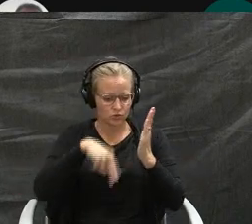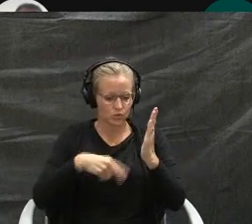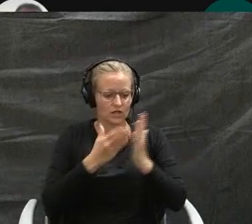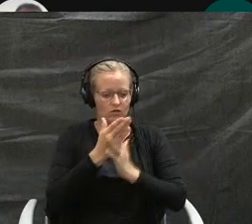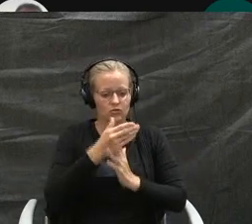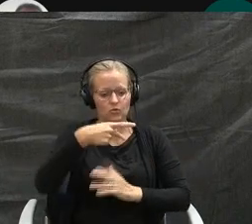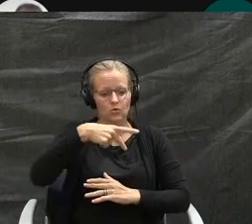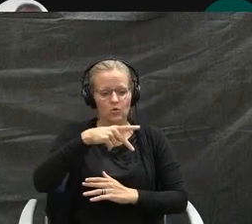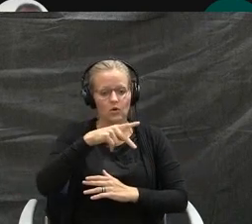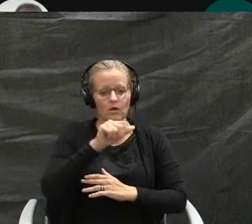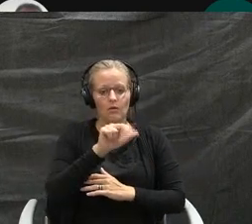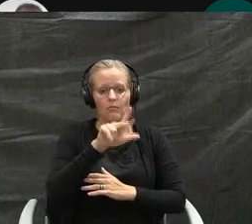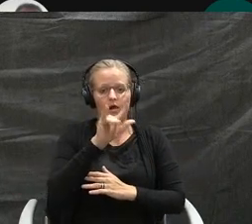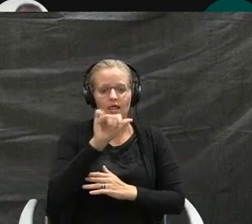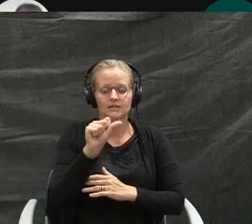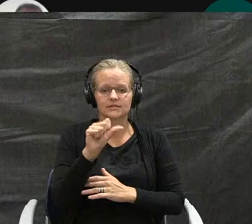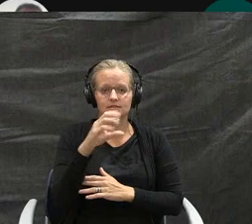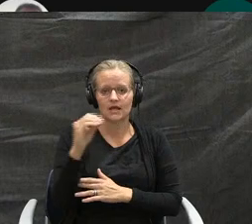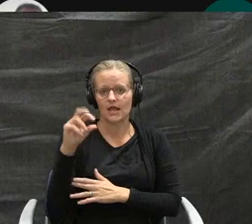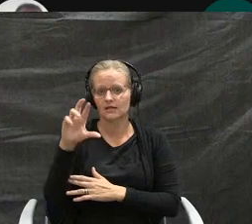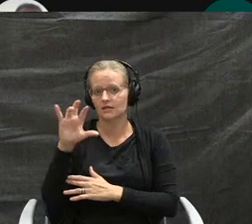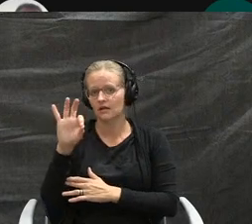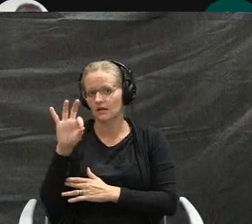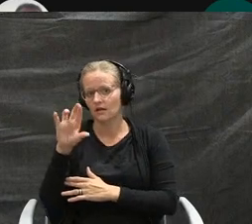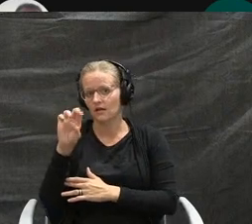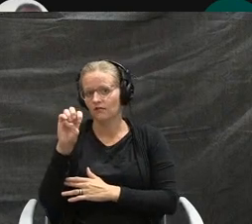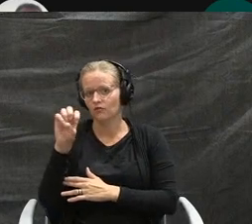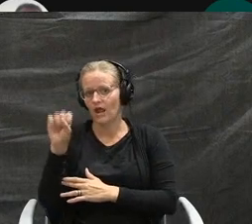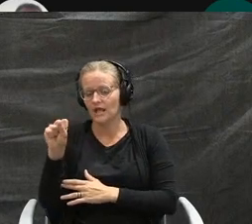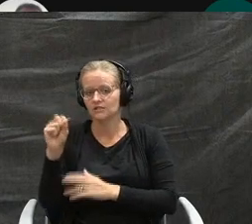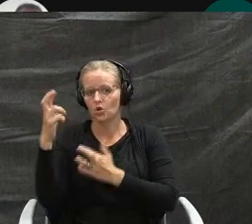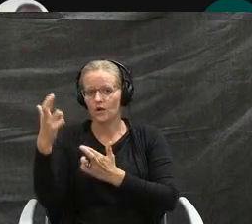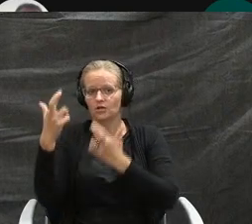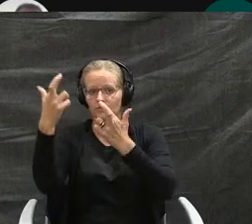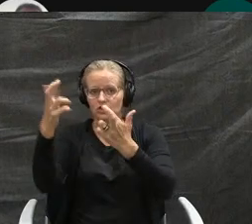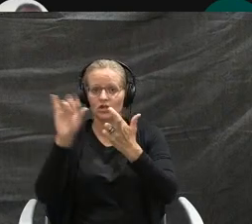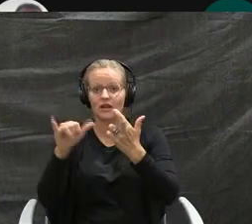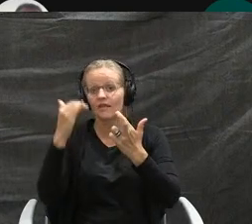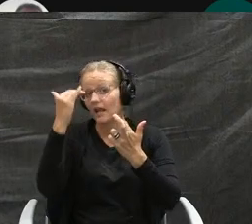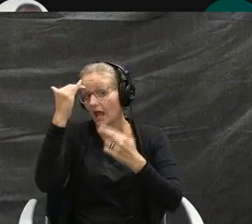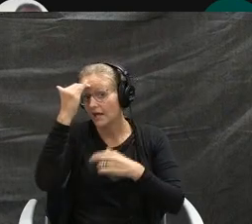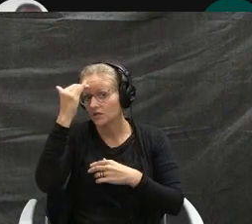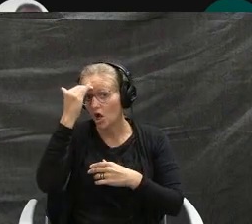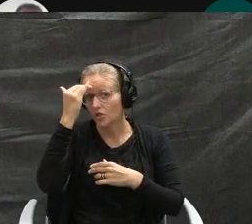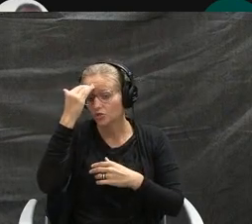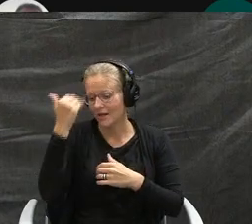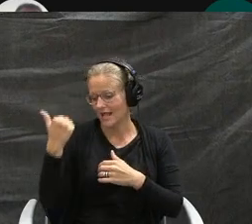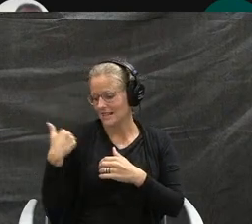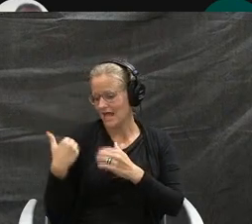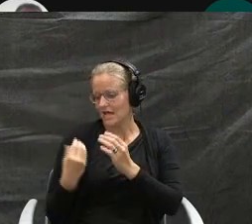Ann Frey's recommendation, the acknowledgement that last spring was more of a monologue, and the fact is, we're going to move